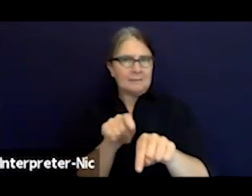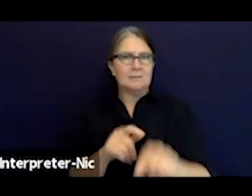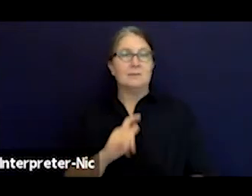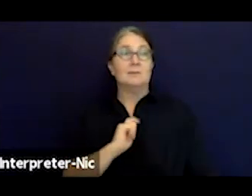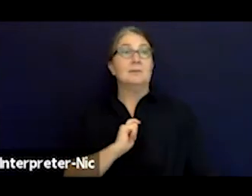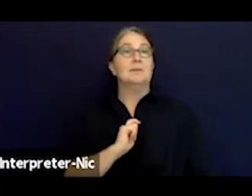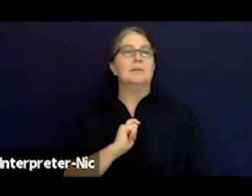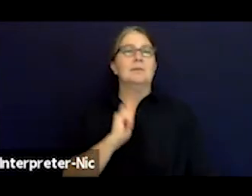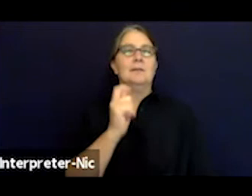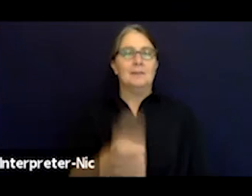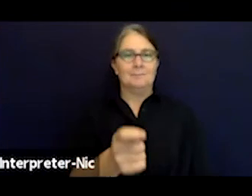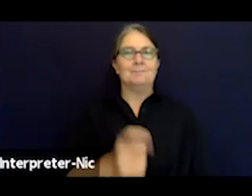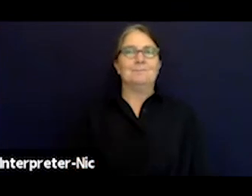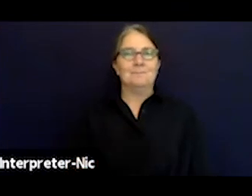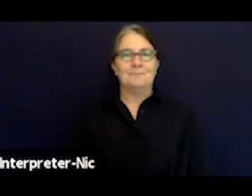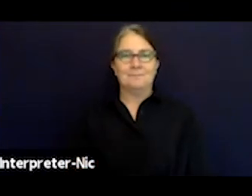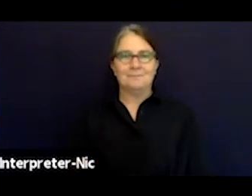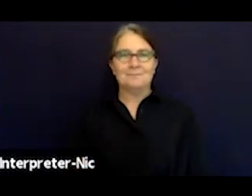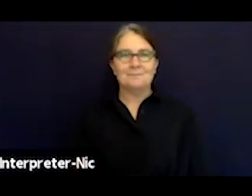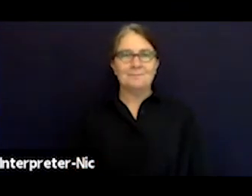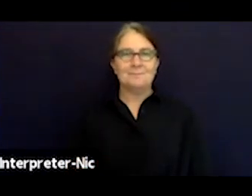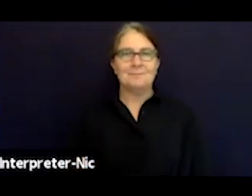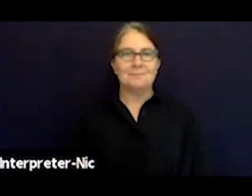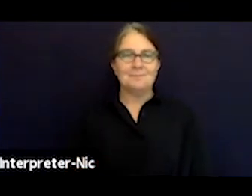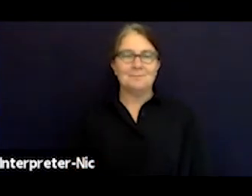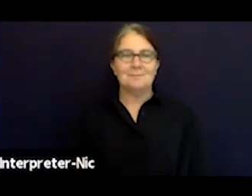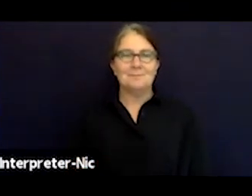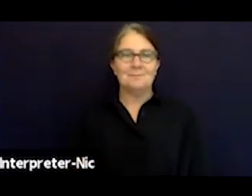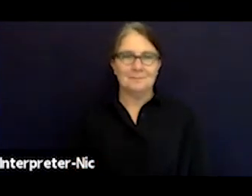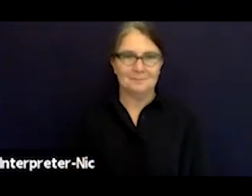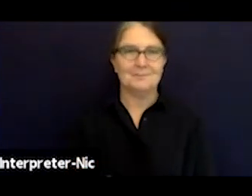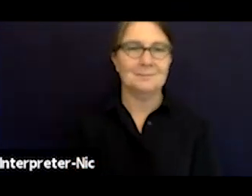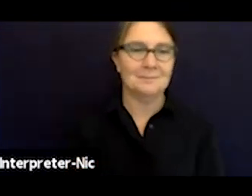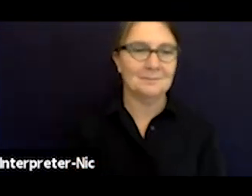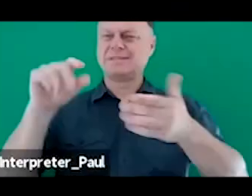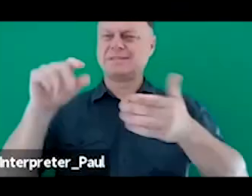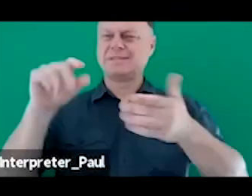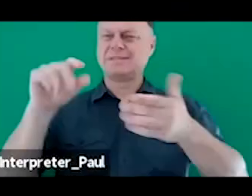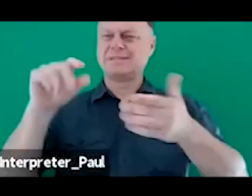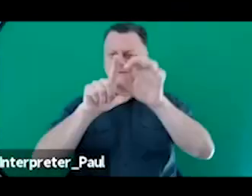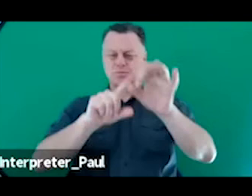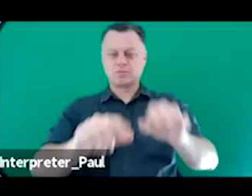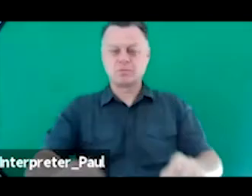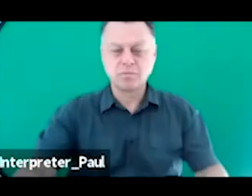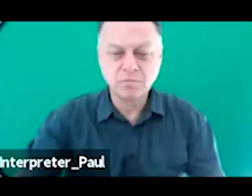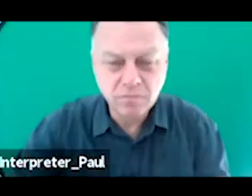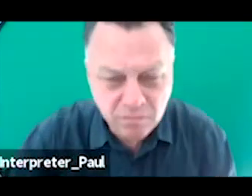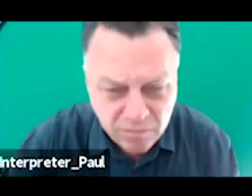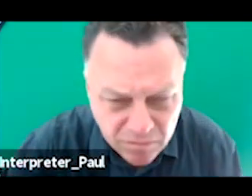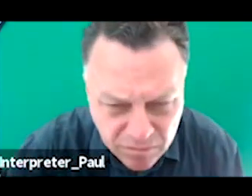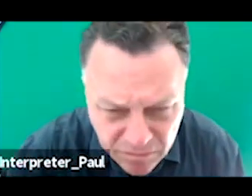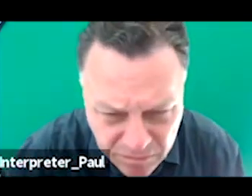gets the same thing wrong on the test or the quiz, and then the instructor has to reteach? Those are